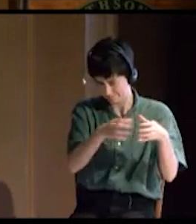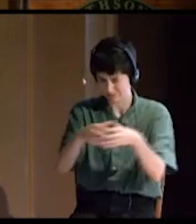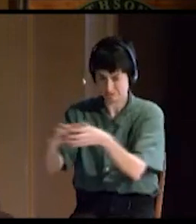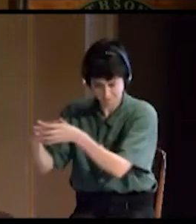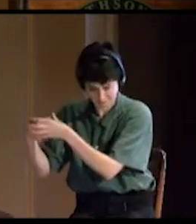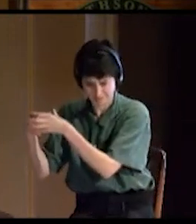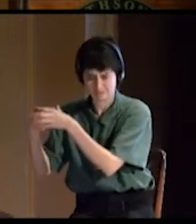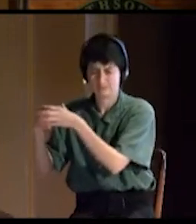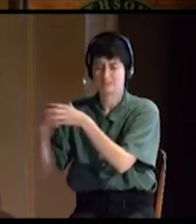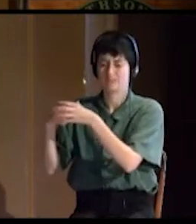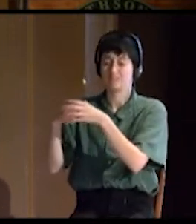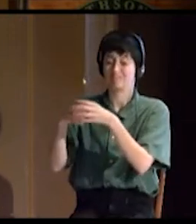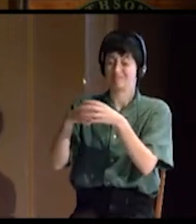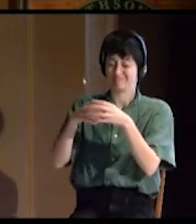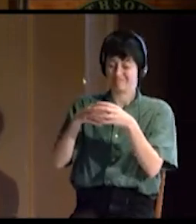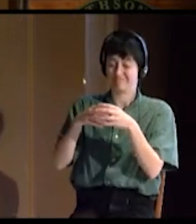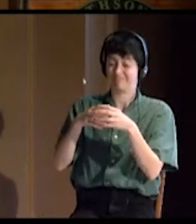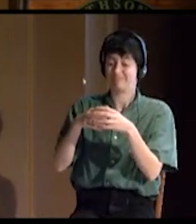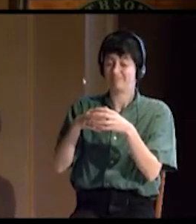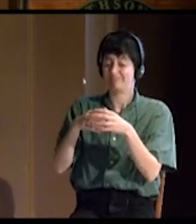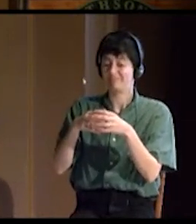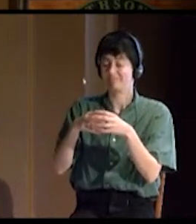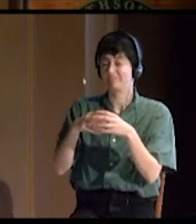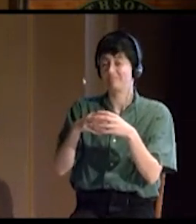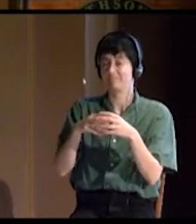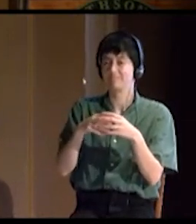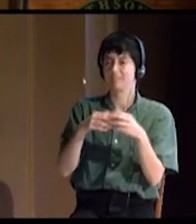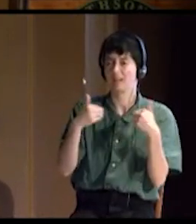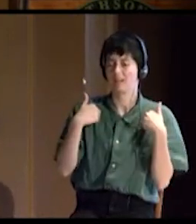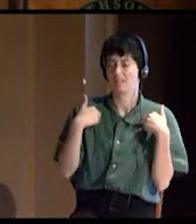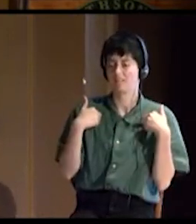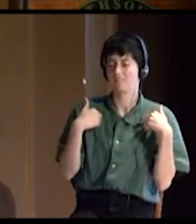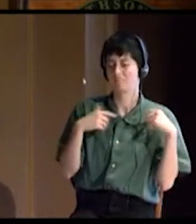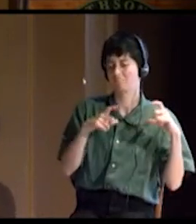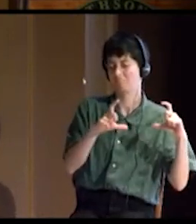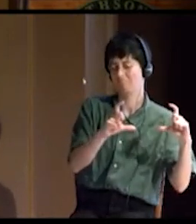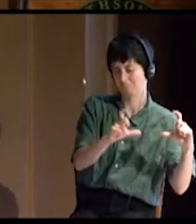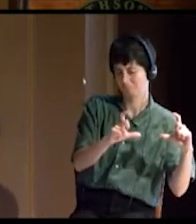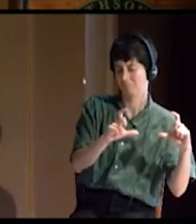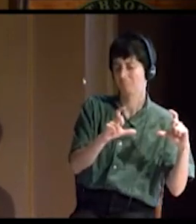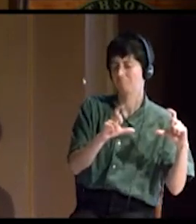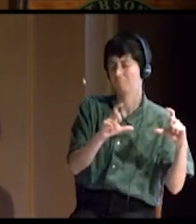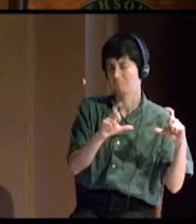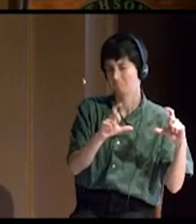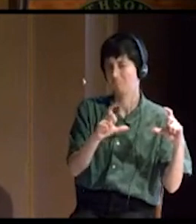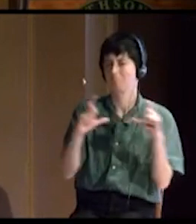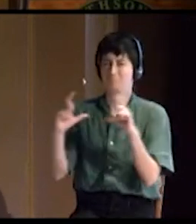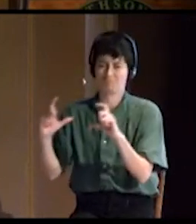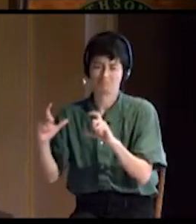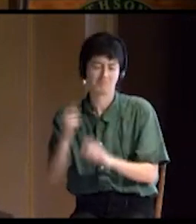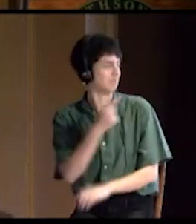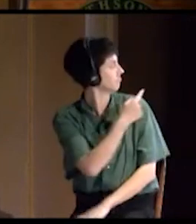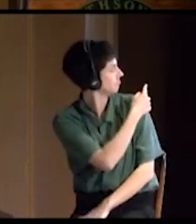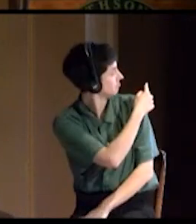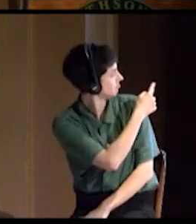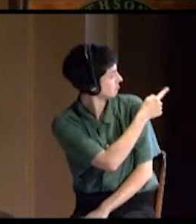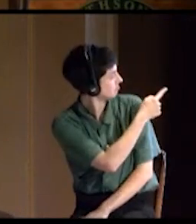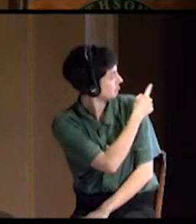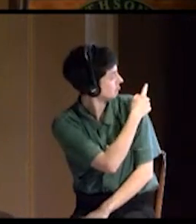and 610 nuclear loci, totaling approximately 650,000 base pairs or so of data per species.